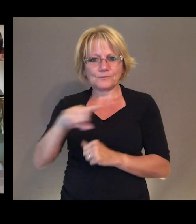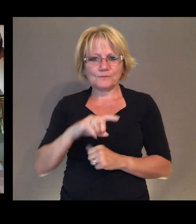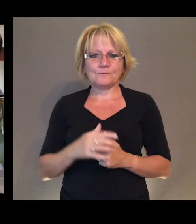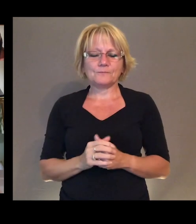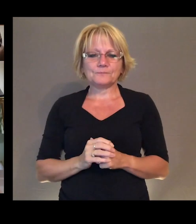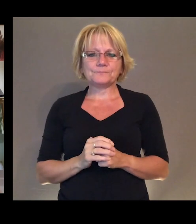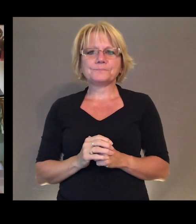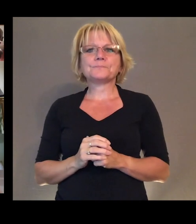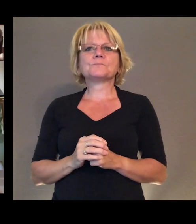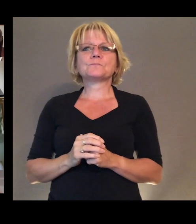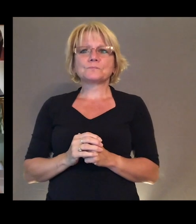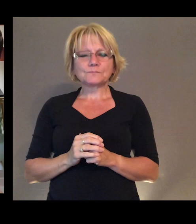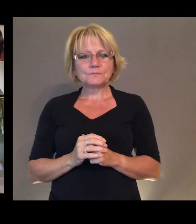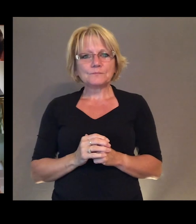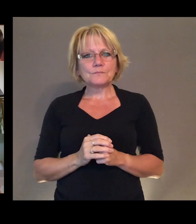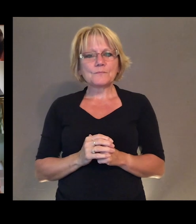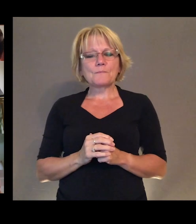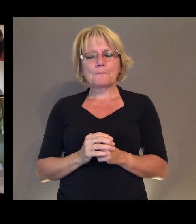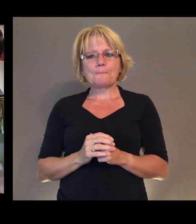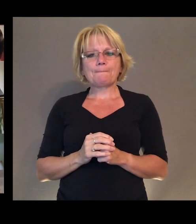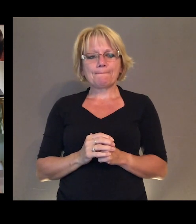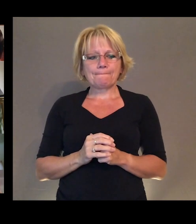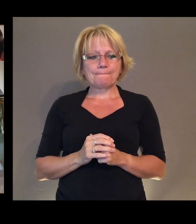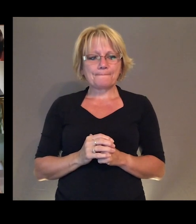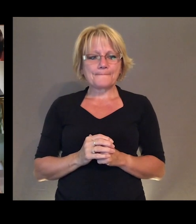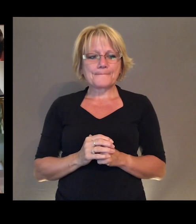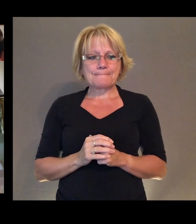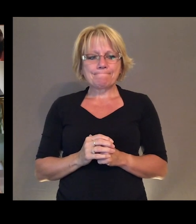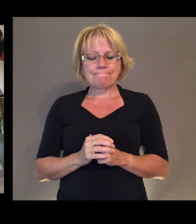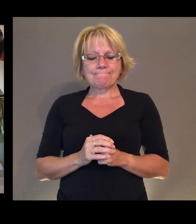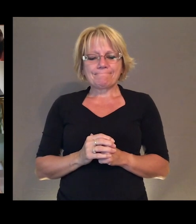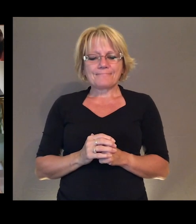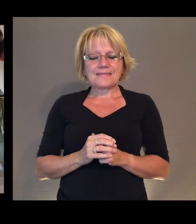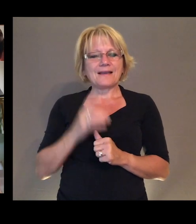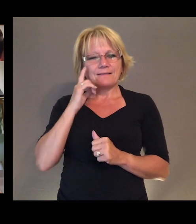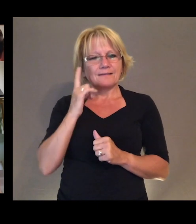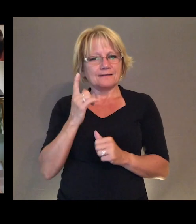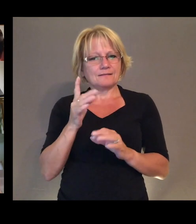Yeah, it's, you know, I think we need to really think about and be careful when we conceive of hope is something like